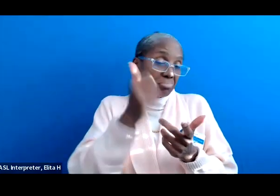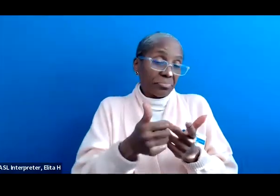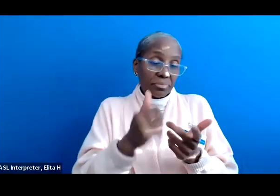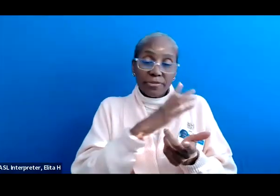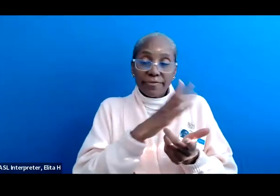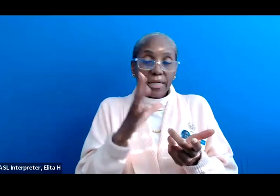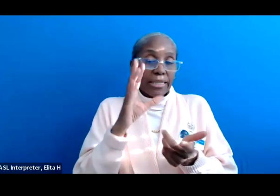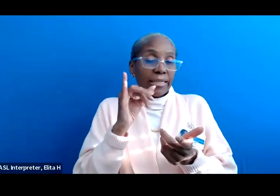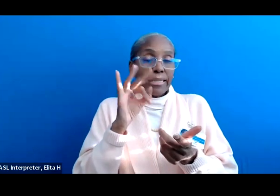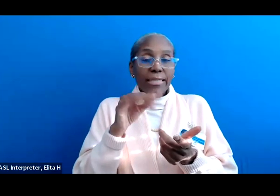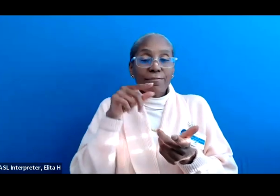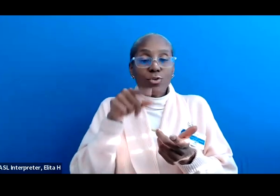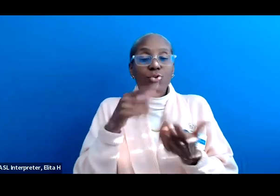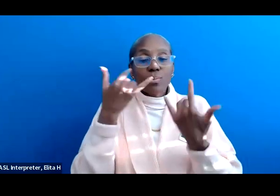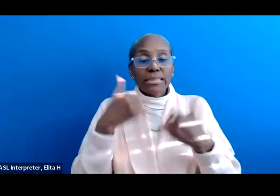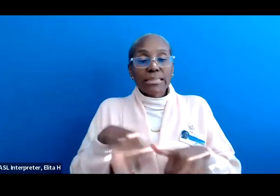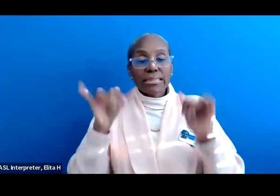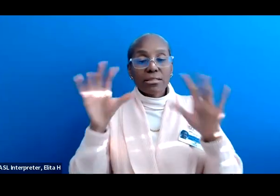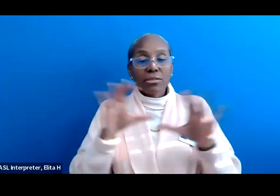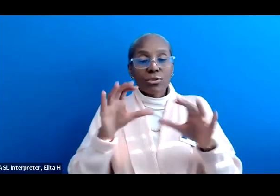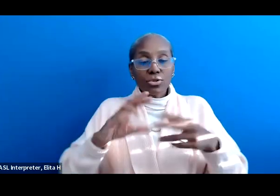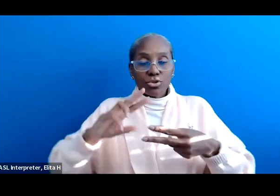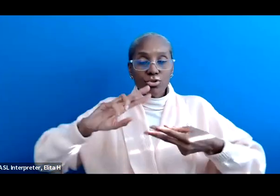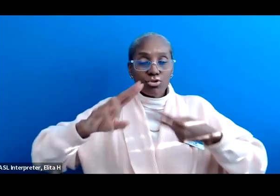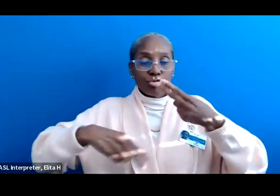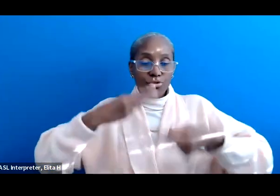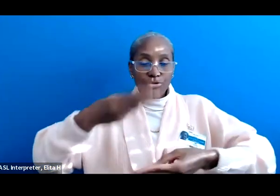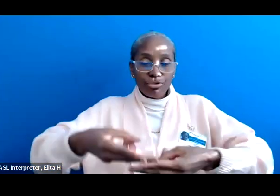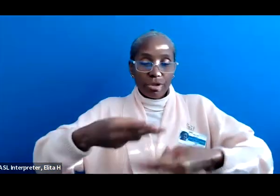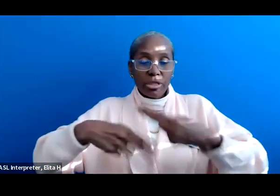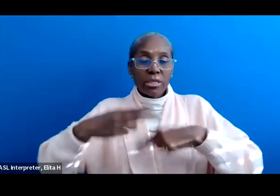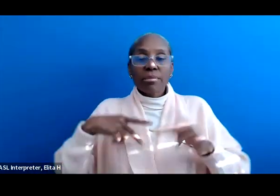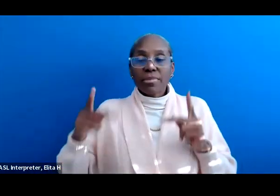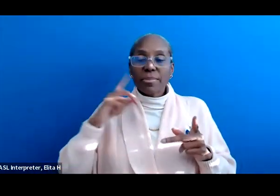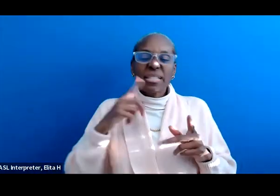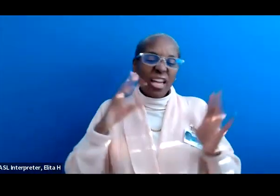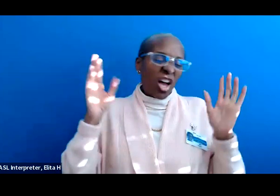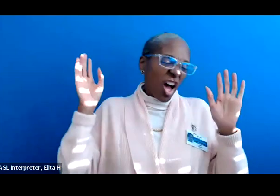as long as you still do turning. People think “Oh, I’m on a pressure reducing mattress